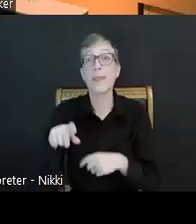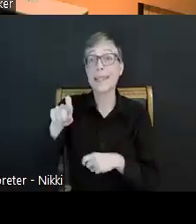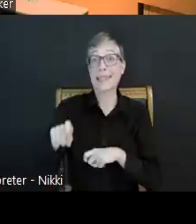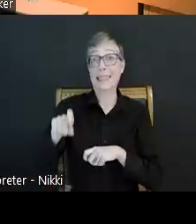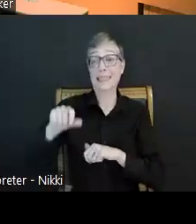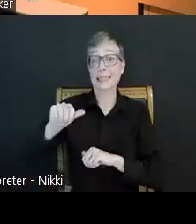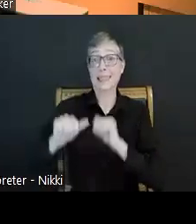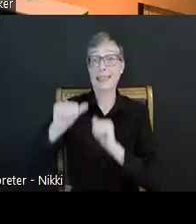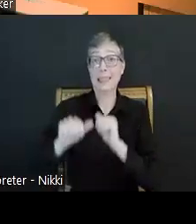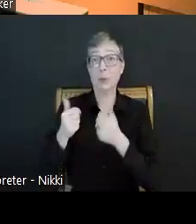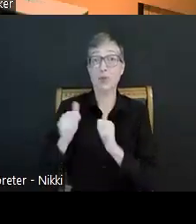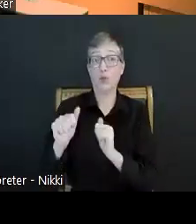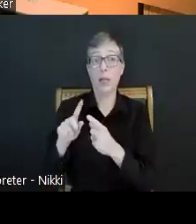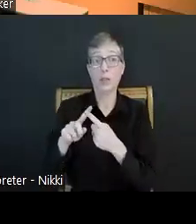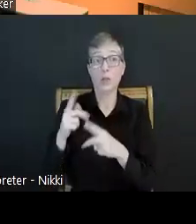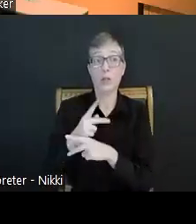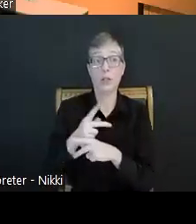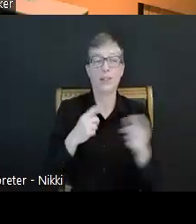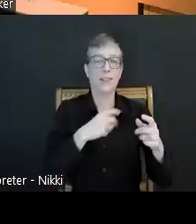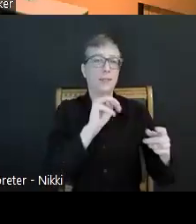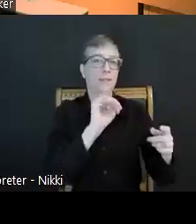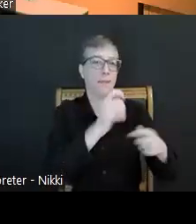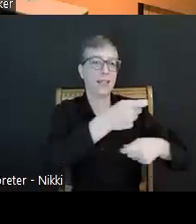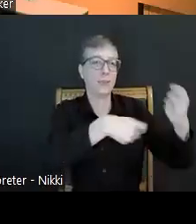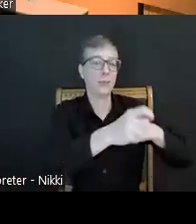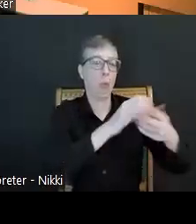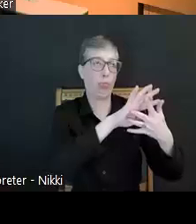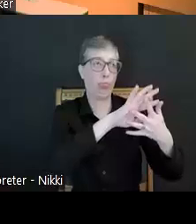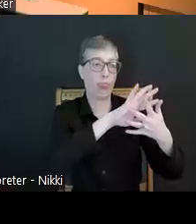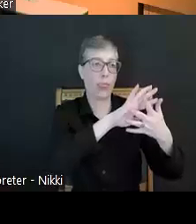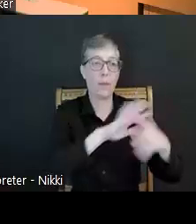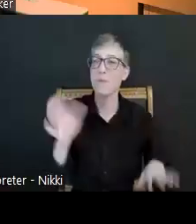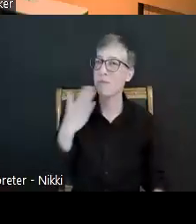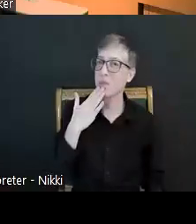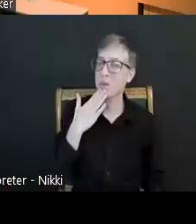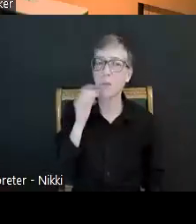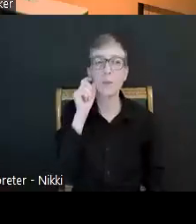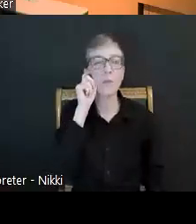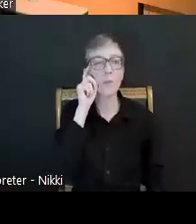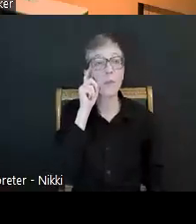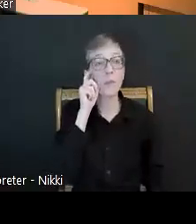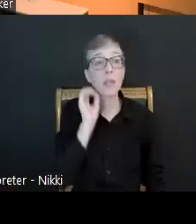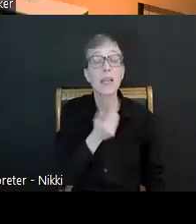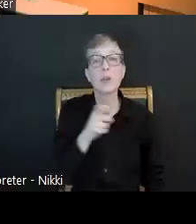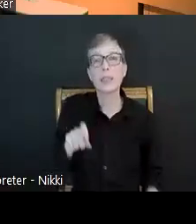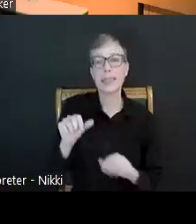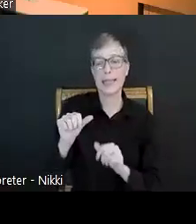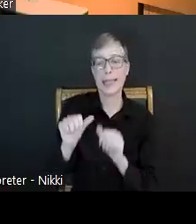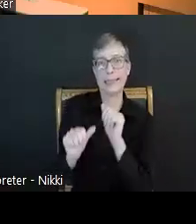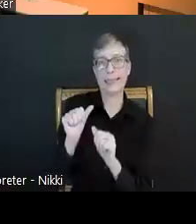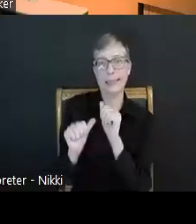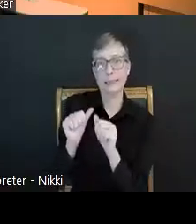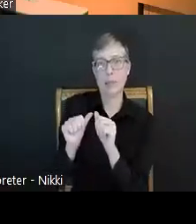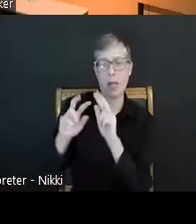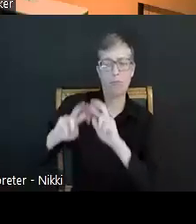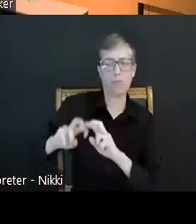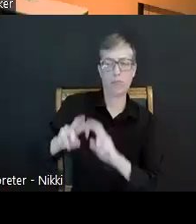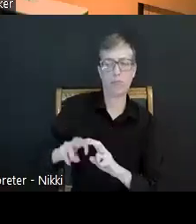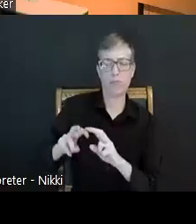triage okay thank you um our needs assessment is really designed to try to understand the um